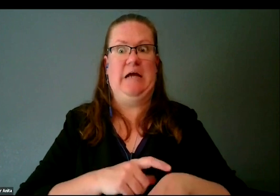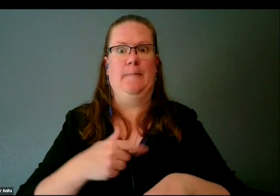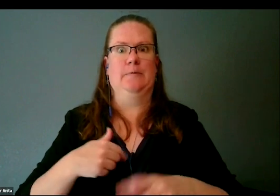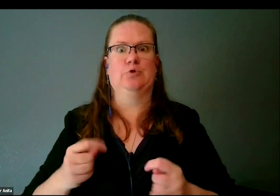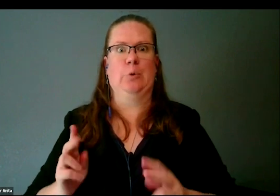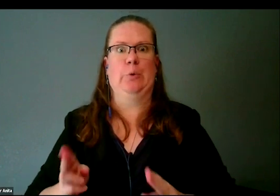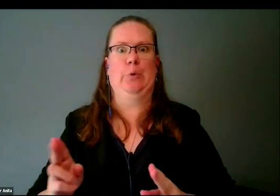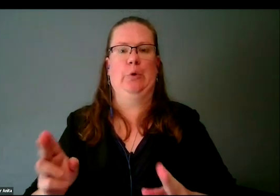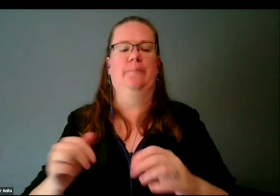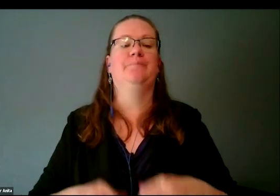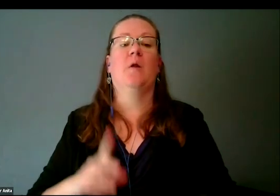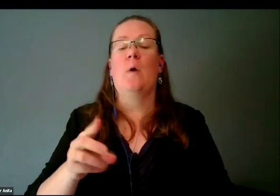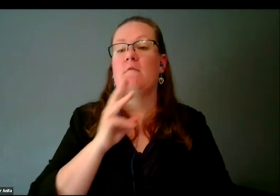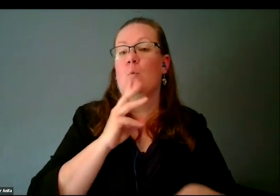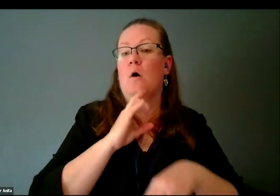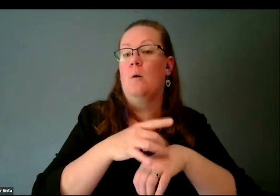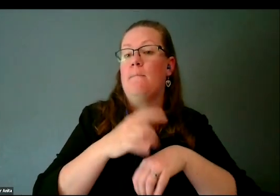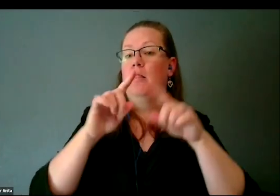We have a watermelon portrait. This one was really fun.